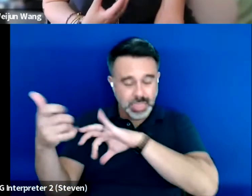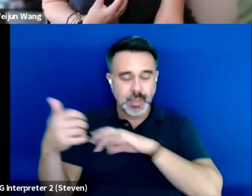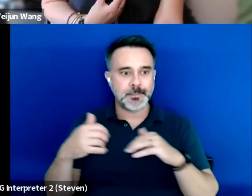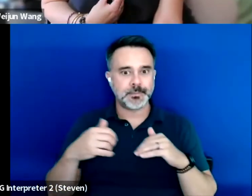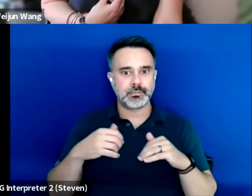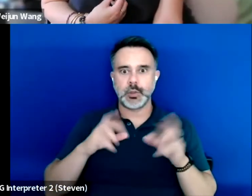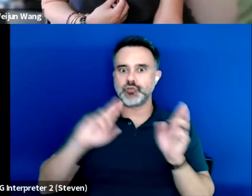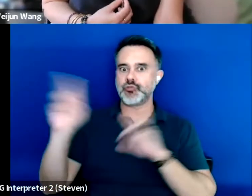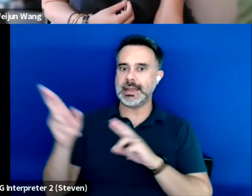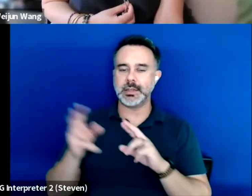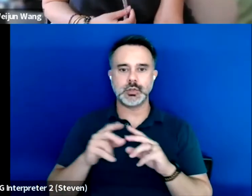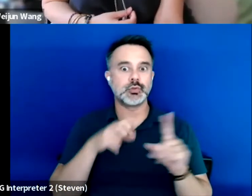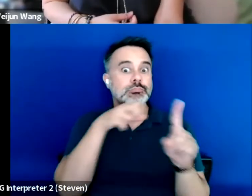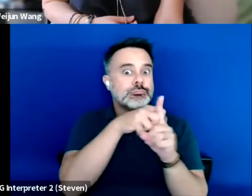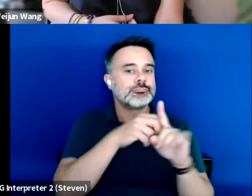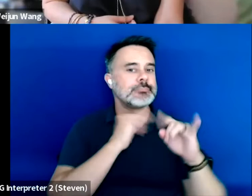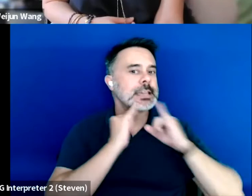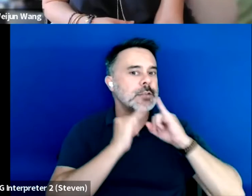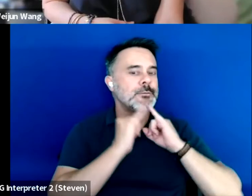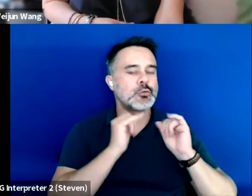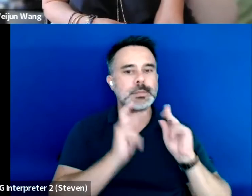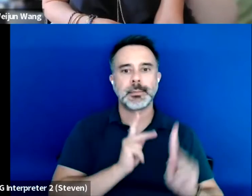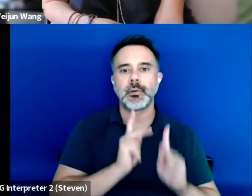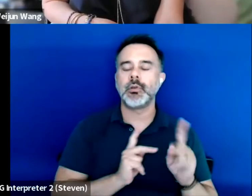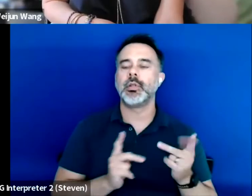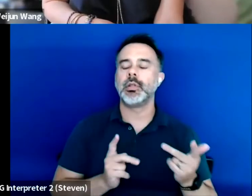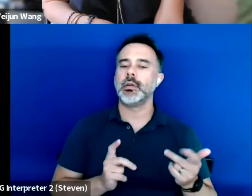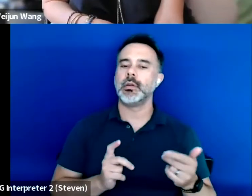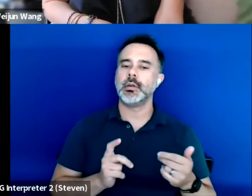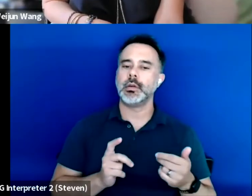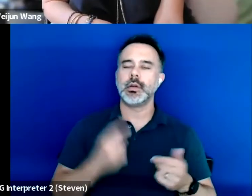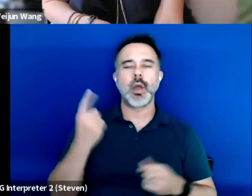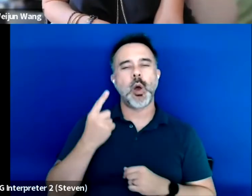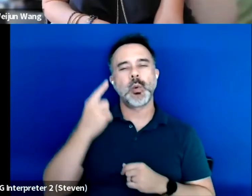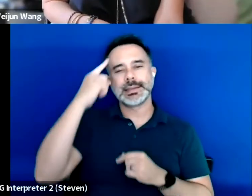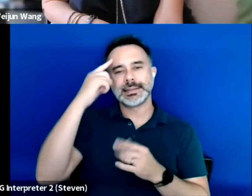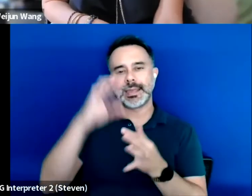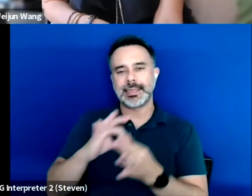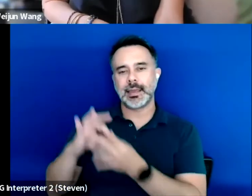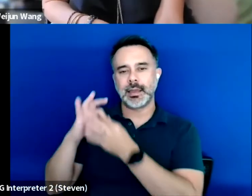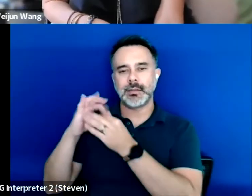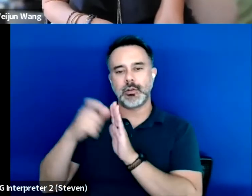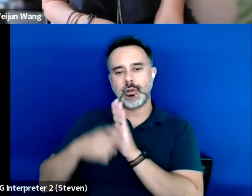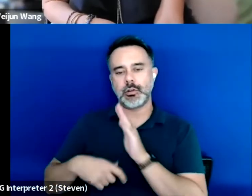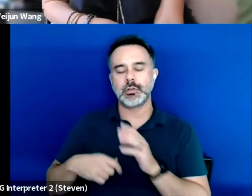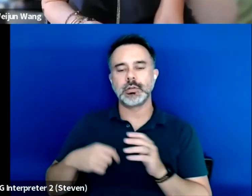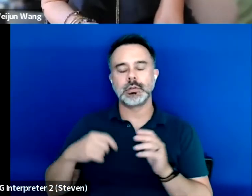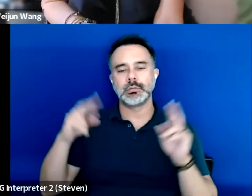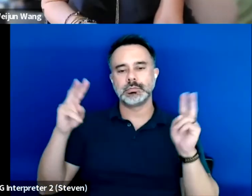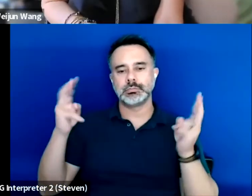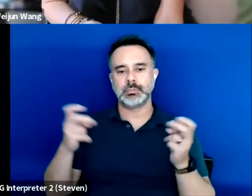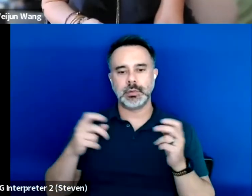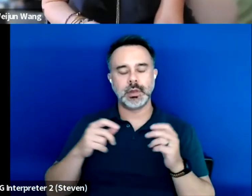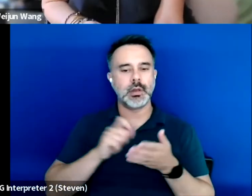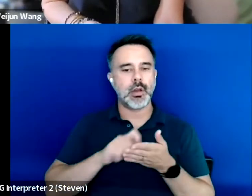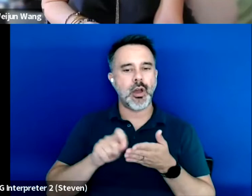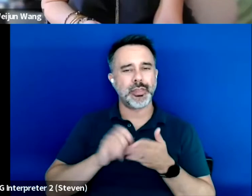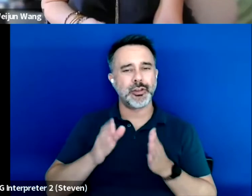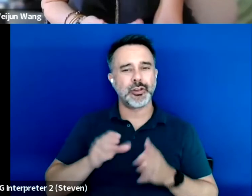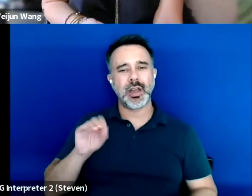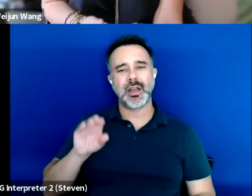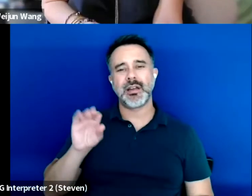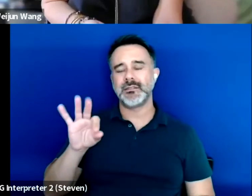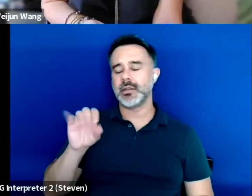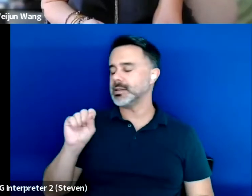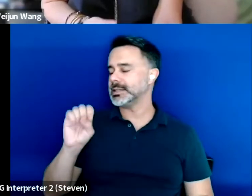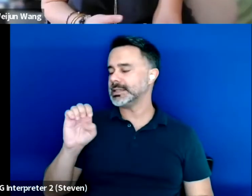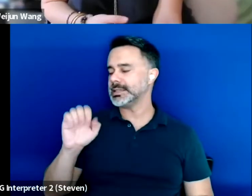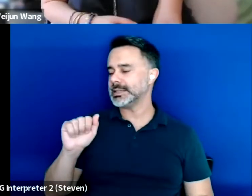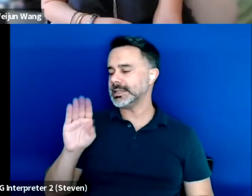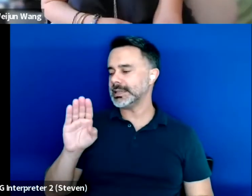And so her -- that piece was all about her lying in bed surrounded by these really old newspapers